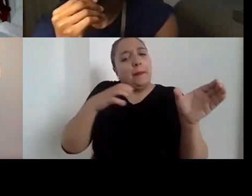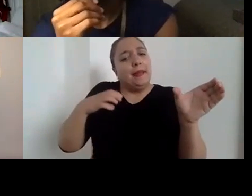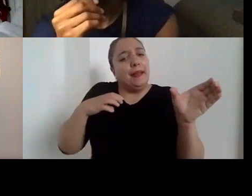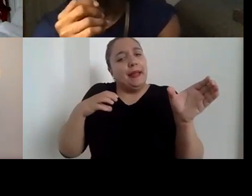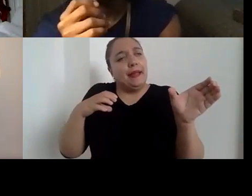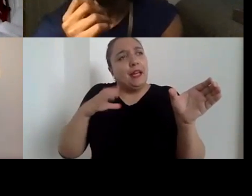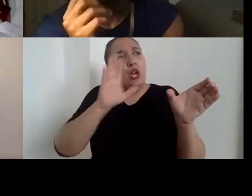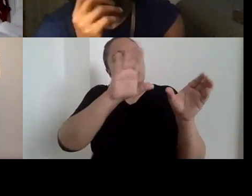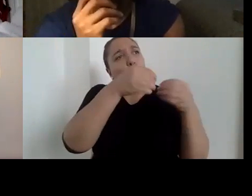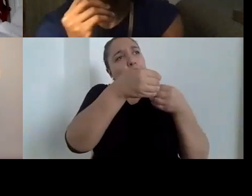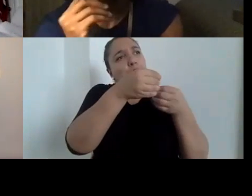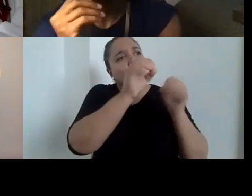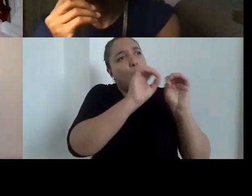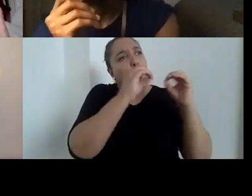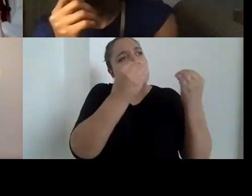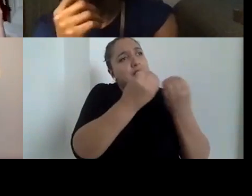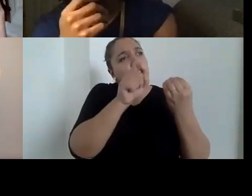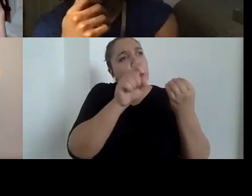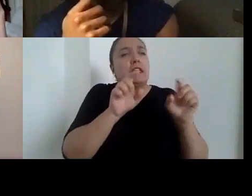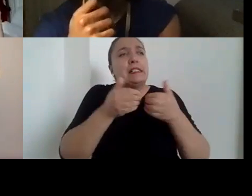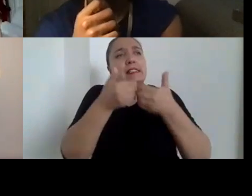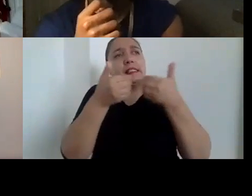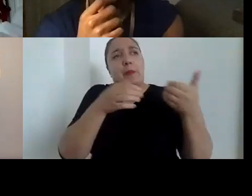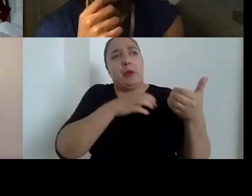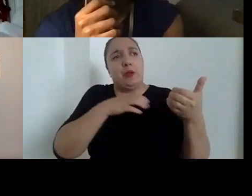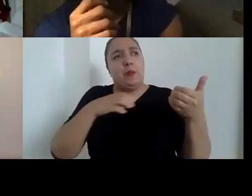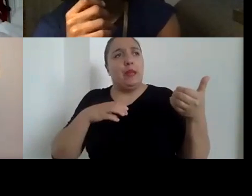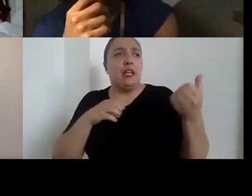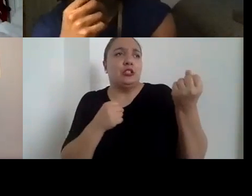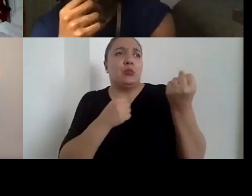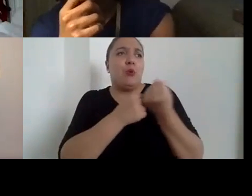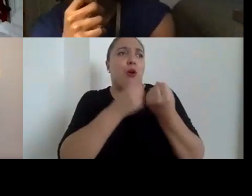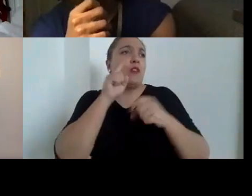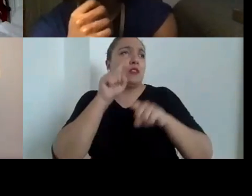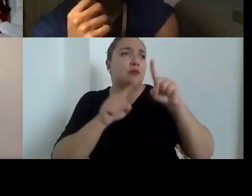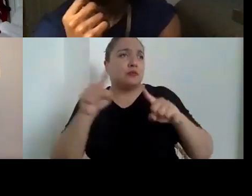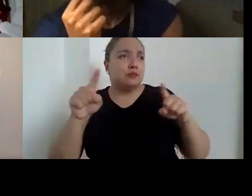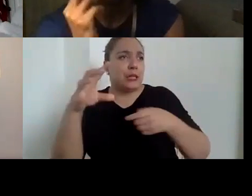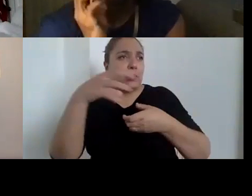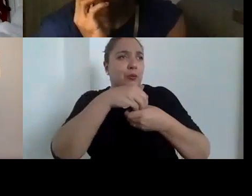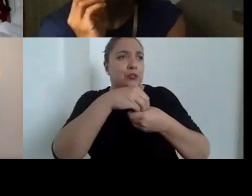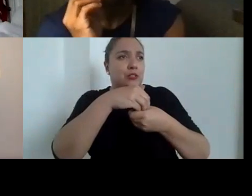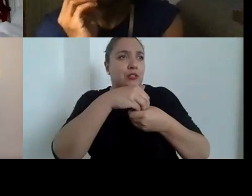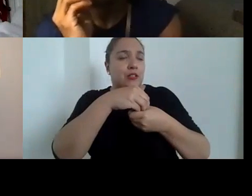And I slept on that, I drank on that, I napped on